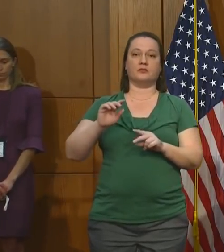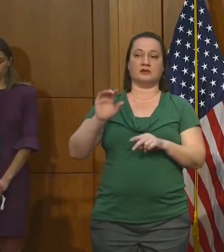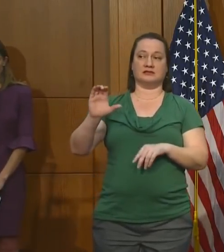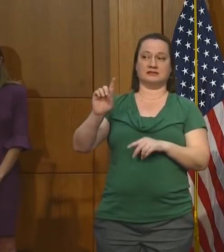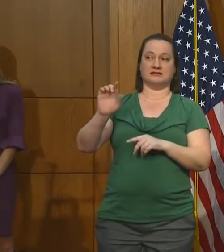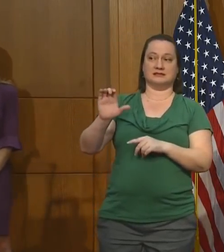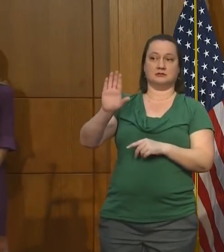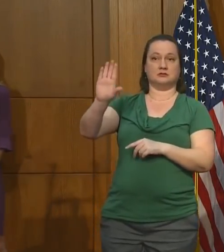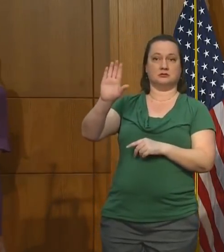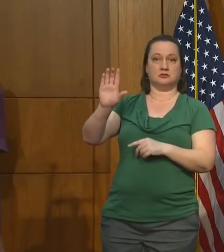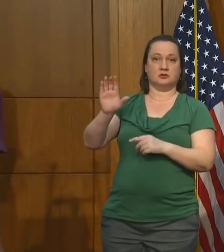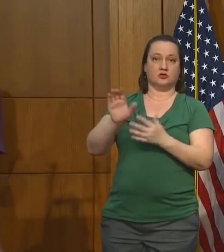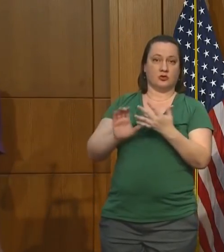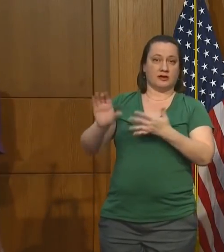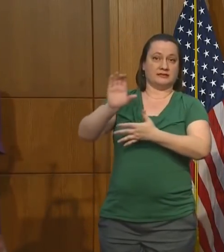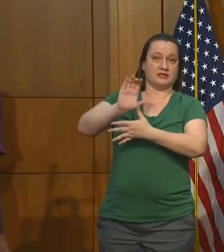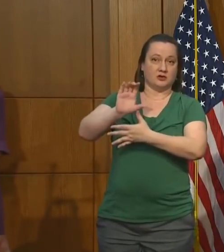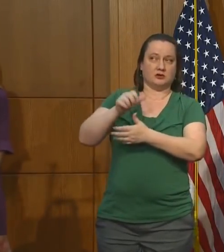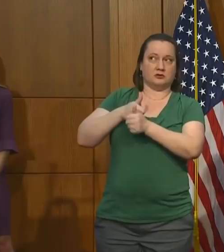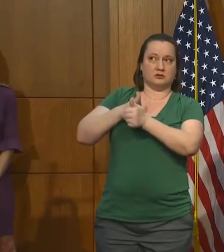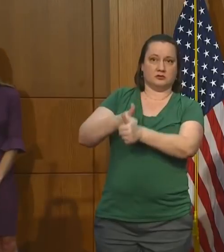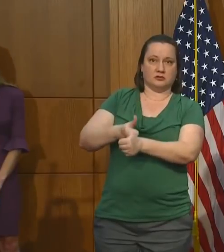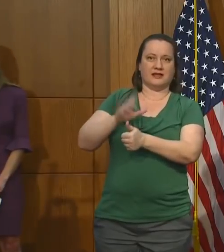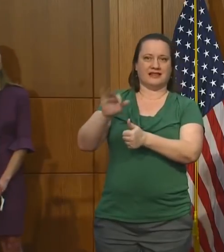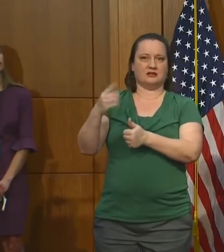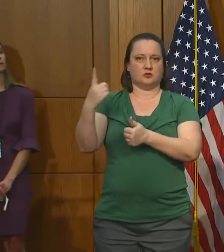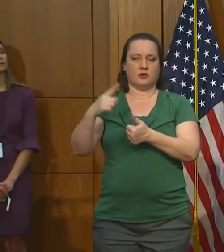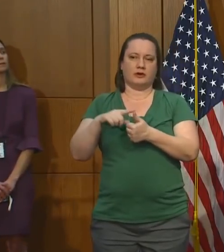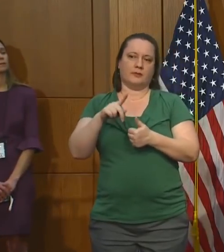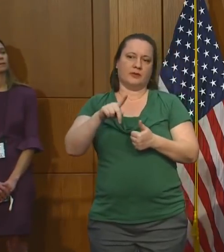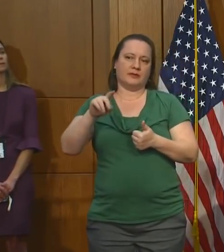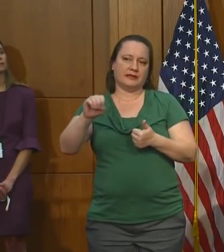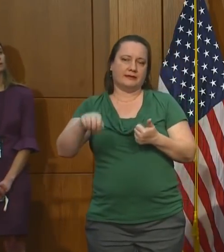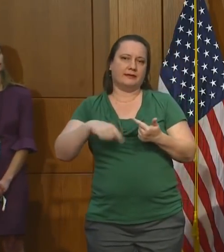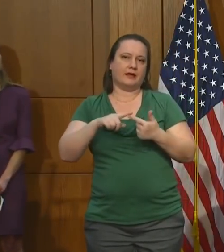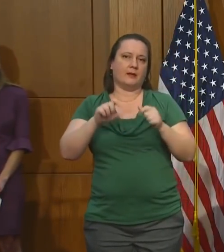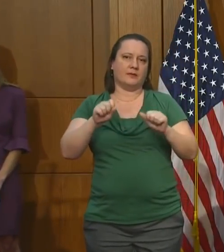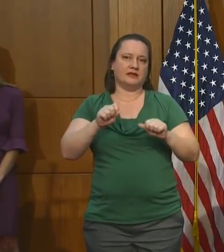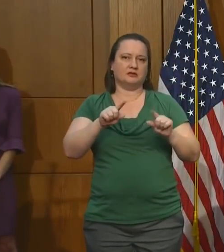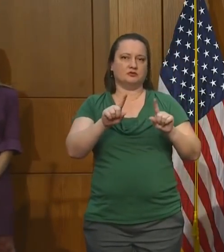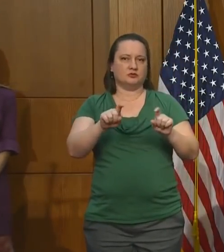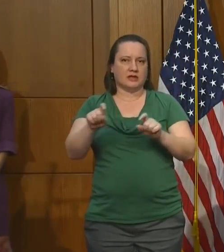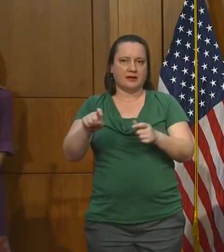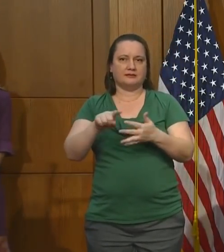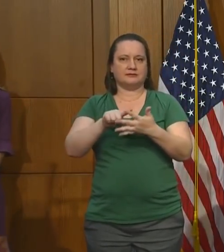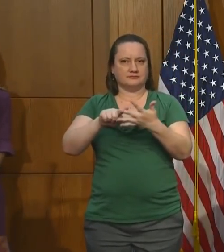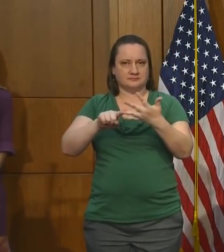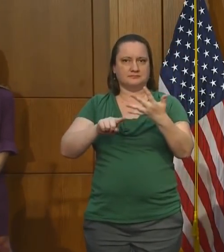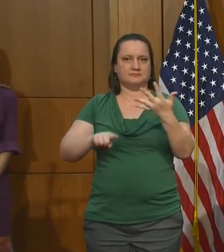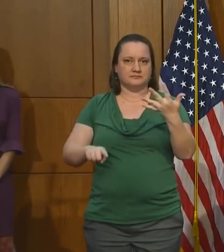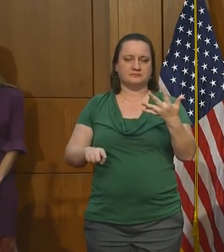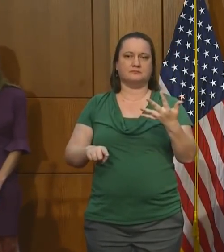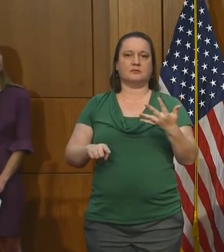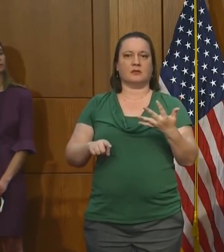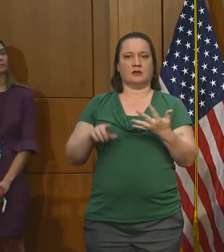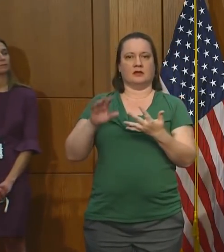THE SCREEN AS WELL AND WE'RE WE'RE WATCHING THAT BUT BUT AS FAR AS- MOVING FORWARD WITH